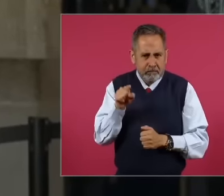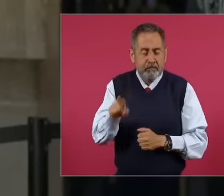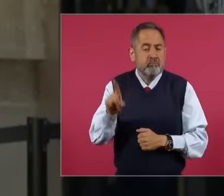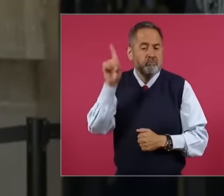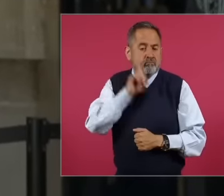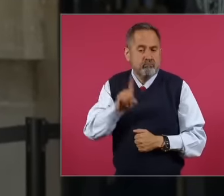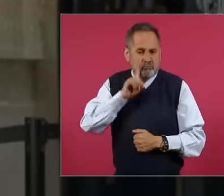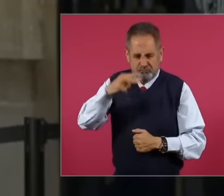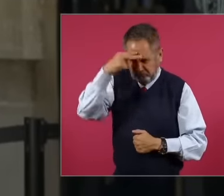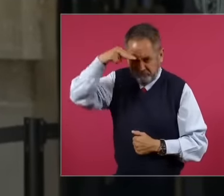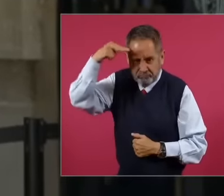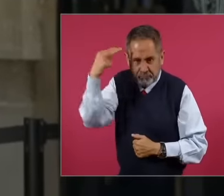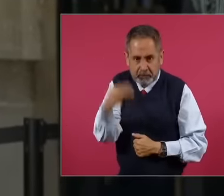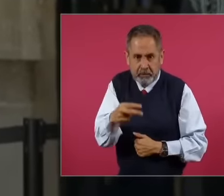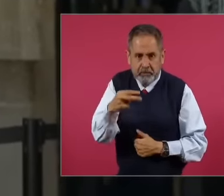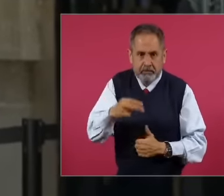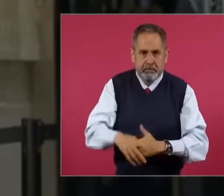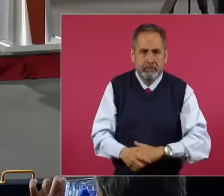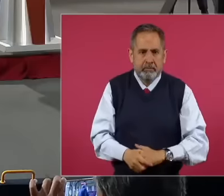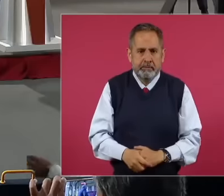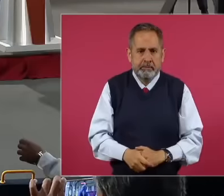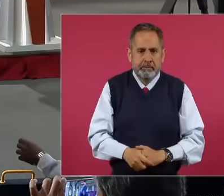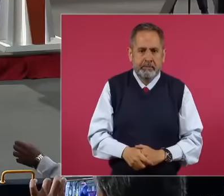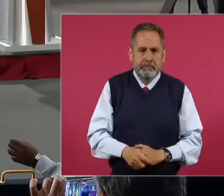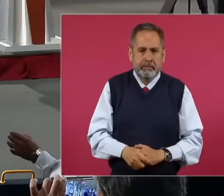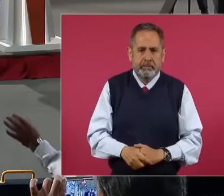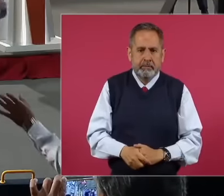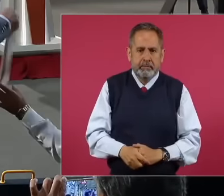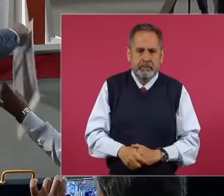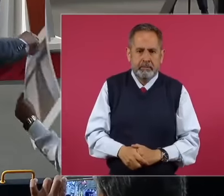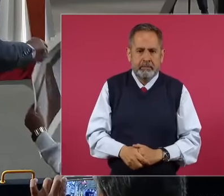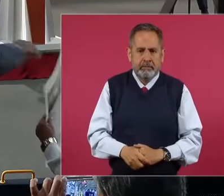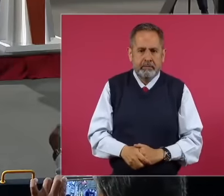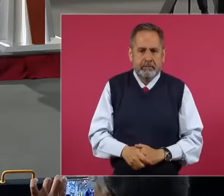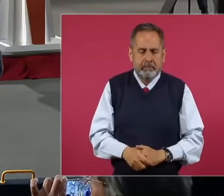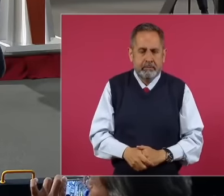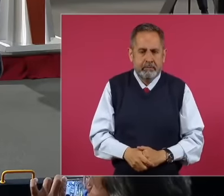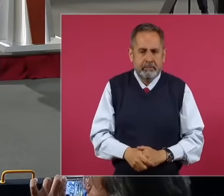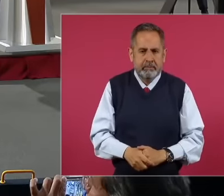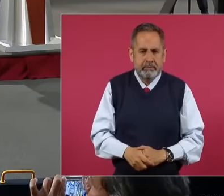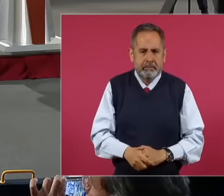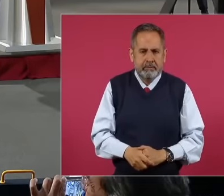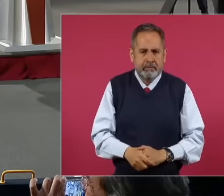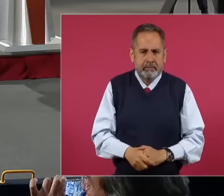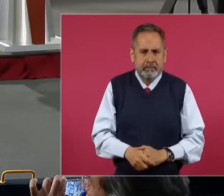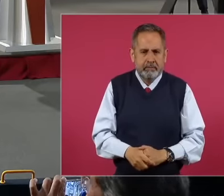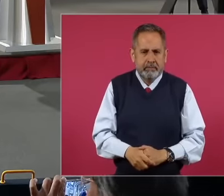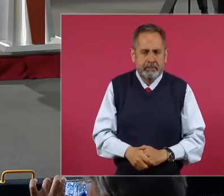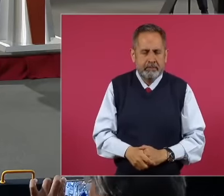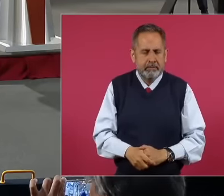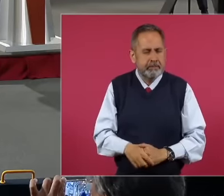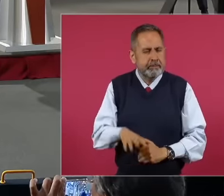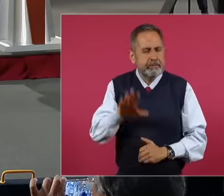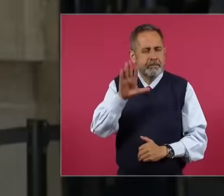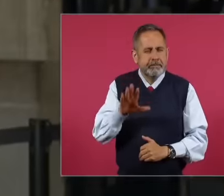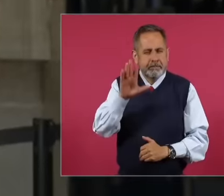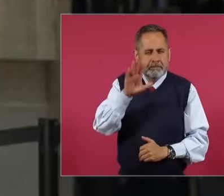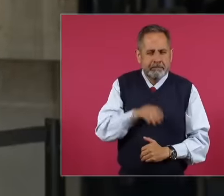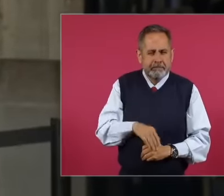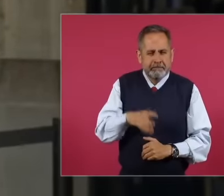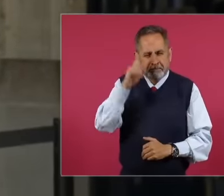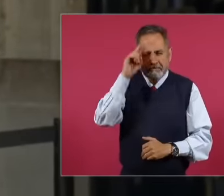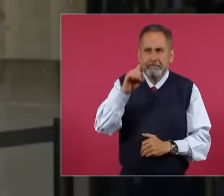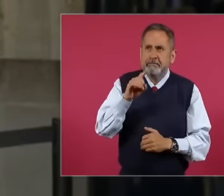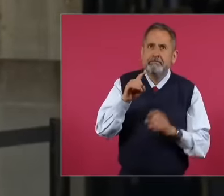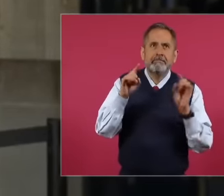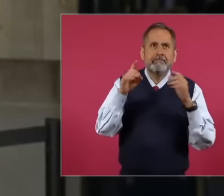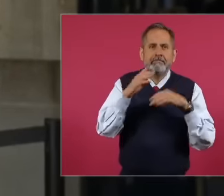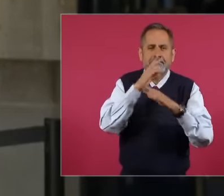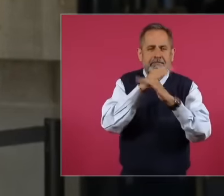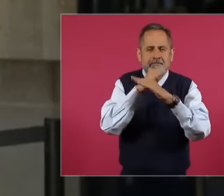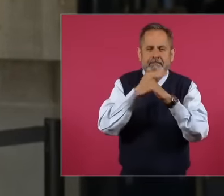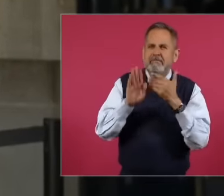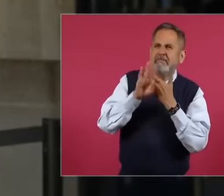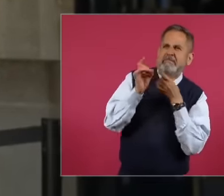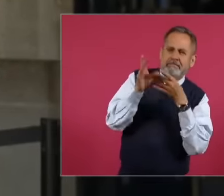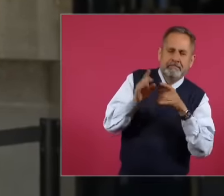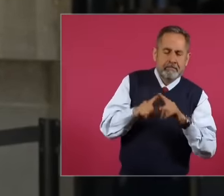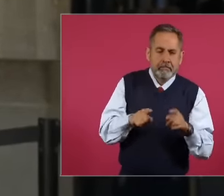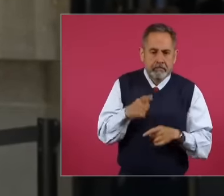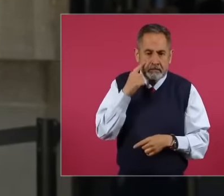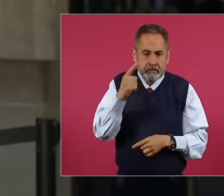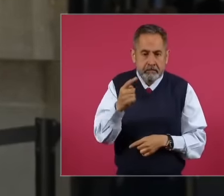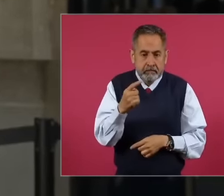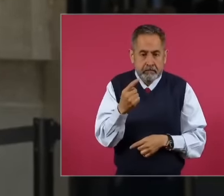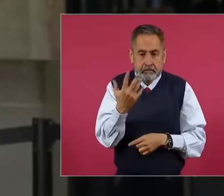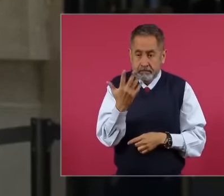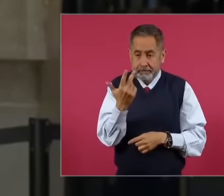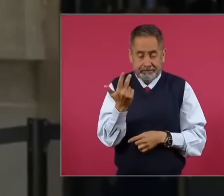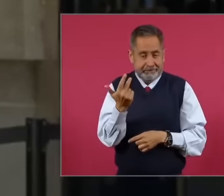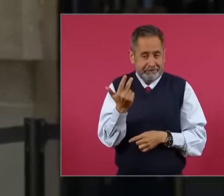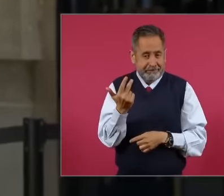Mexican woman would look like a scarecrow if it weren't for His two fingers reveal